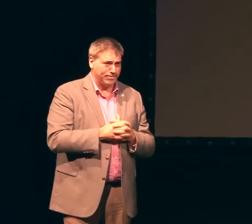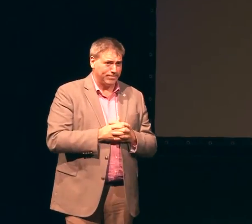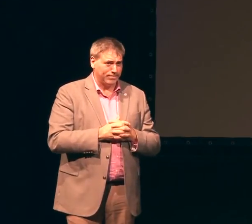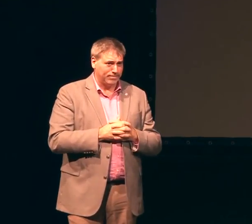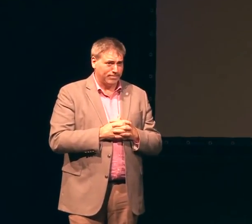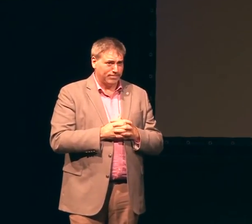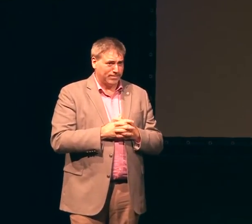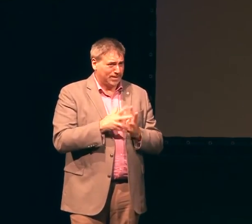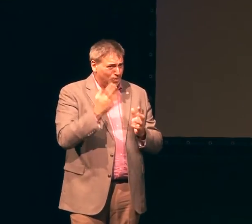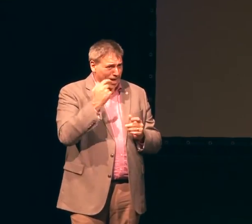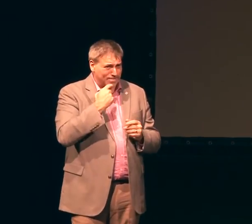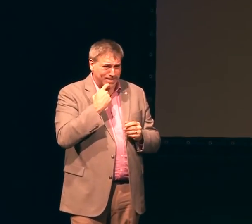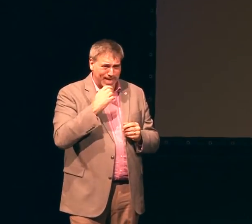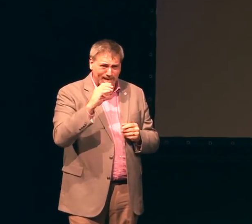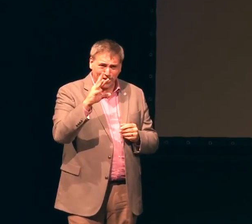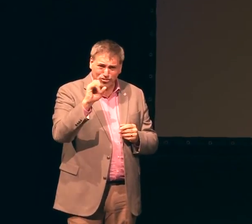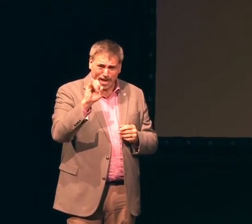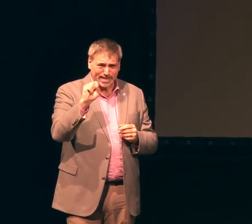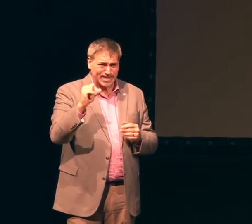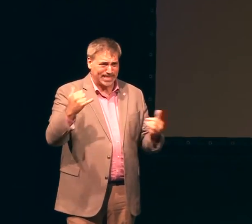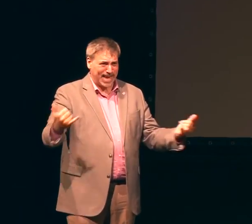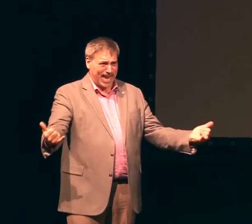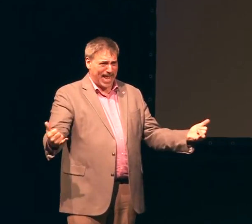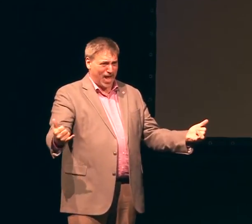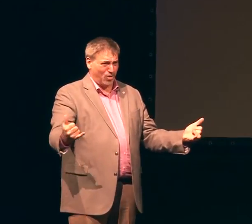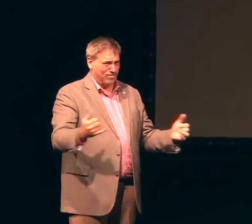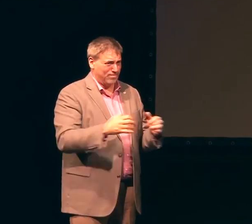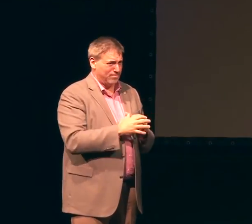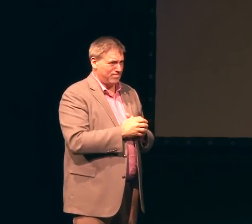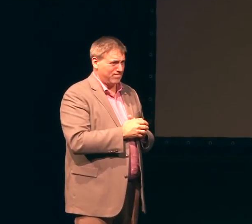just fall apart. That's what I'm saying, this is